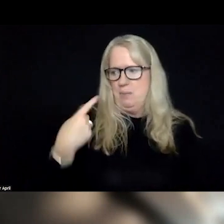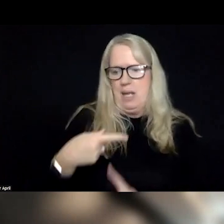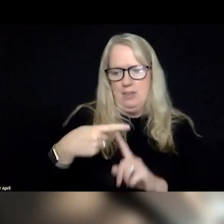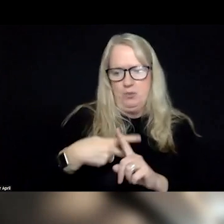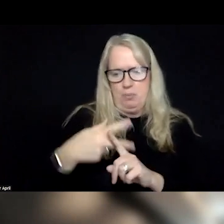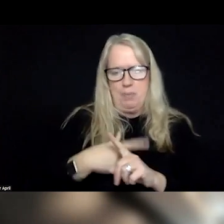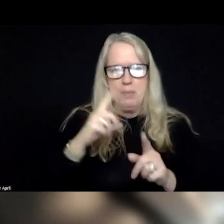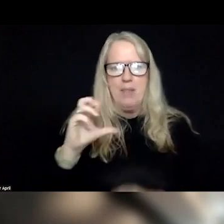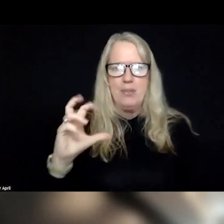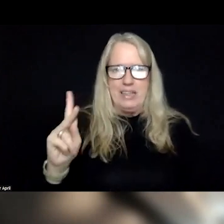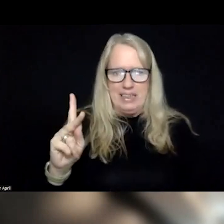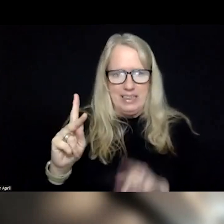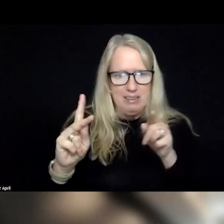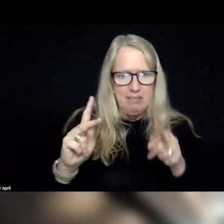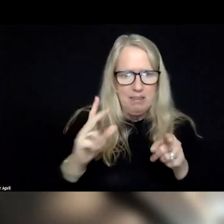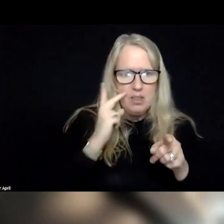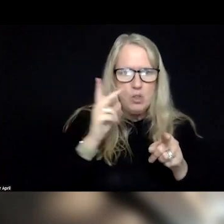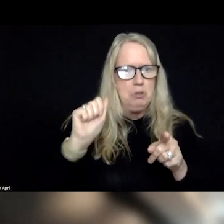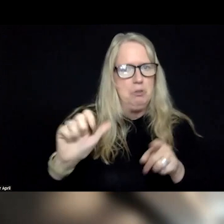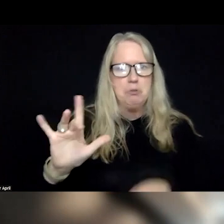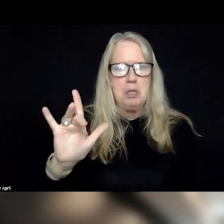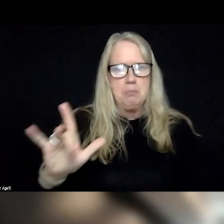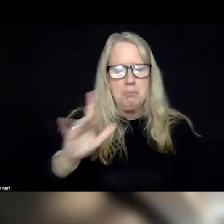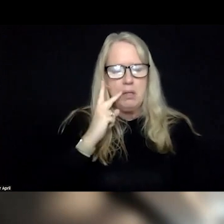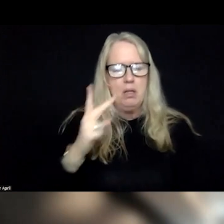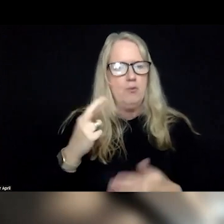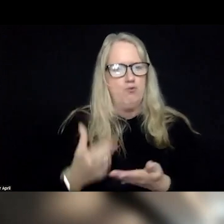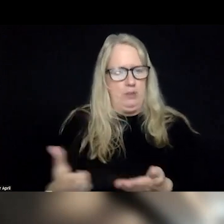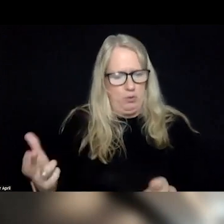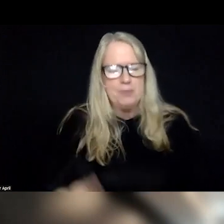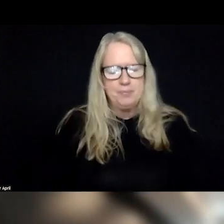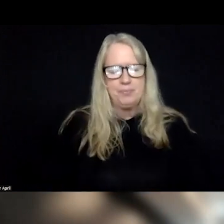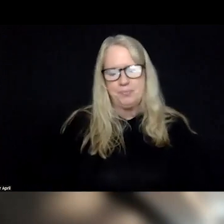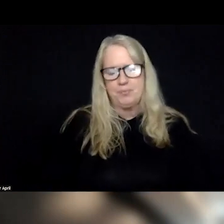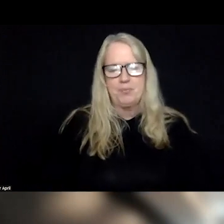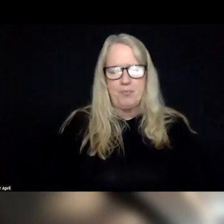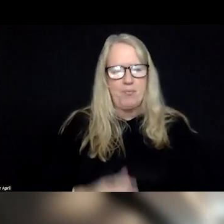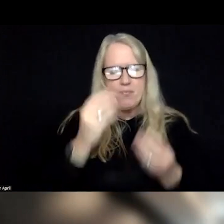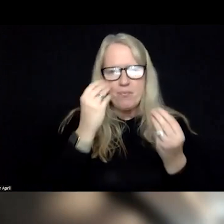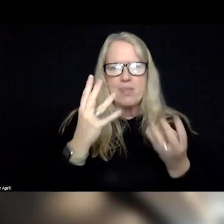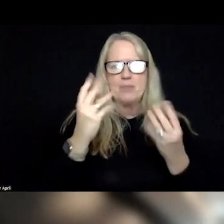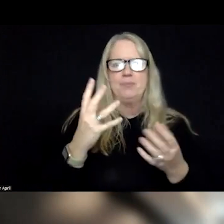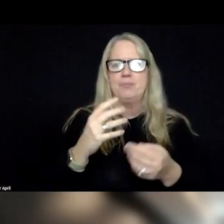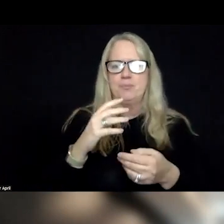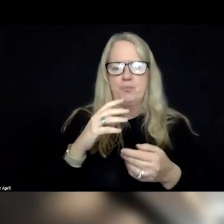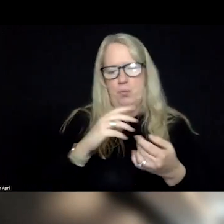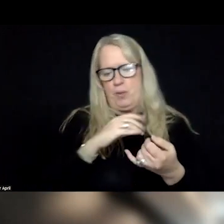AGAIN, IS AT THE BOTTOM. FEEL FREE TO USE THIS RESOURCE. WE WILL KEEP IT UPDATED FOR WHAT DATE IS THE DATE THAT WE UPDATED